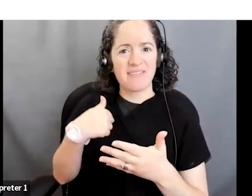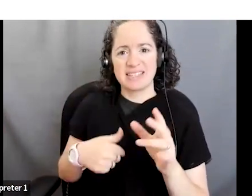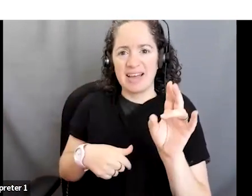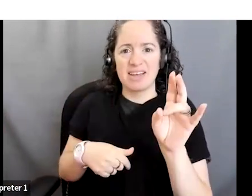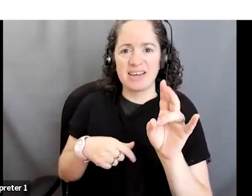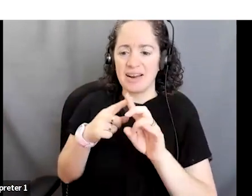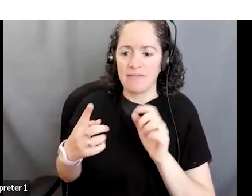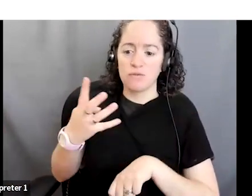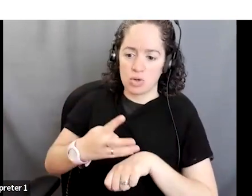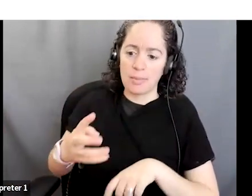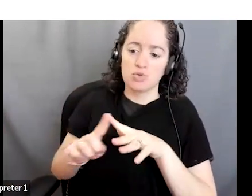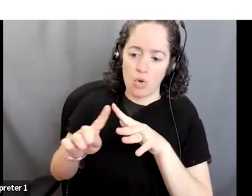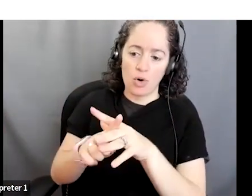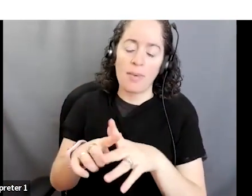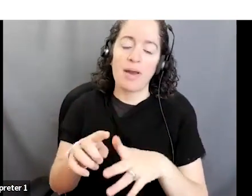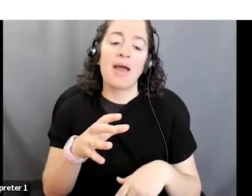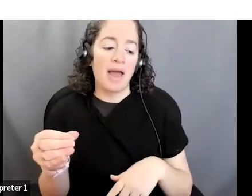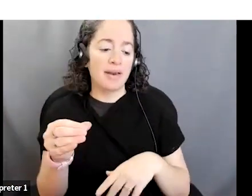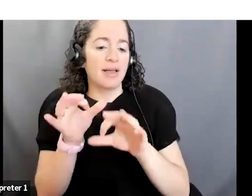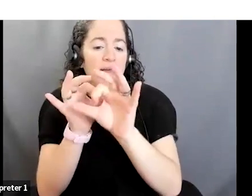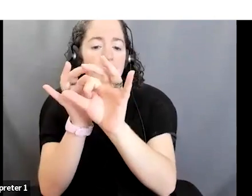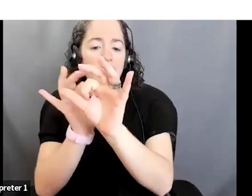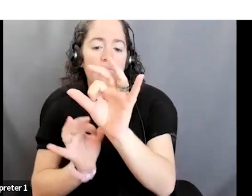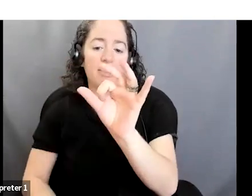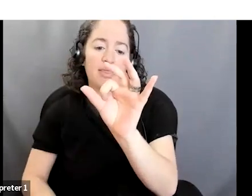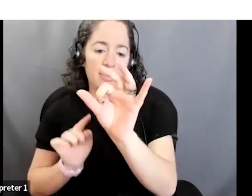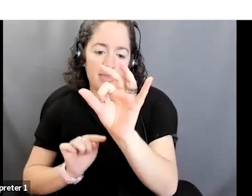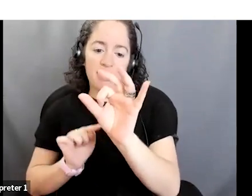The radio buttons were also lacking proper grouping,